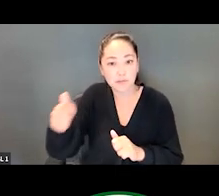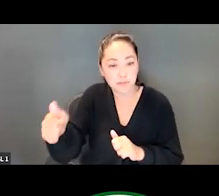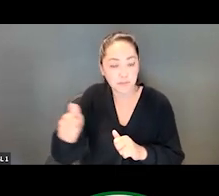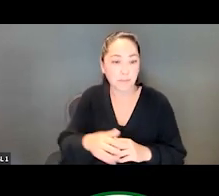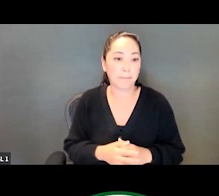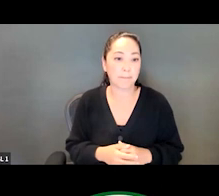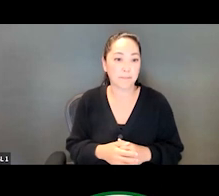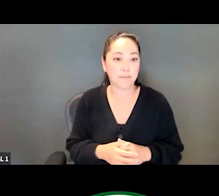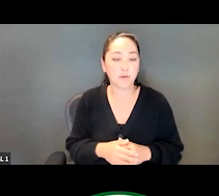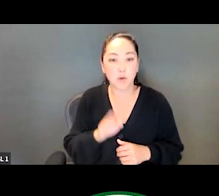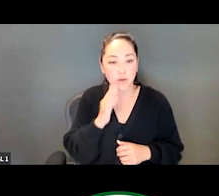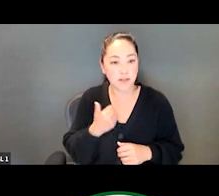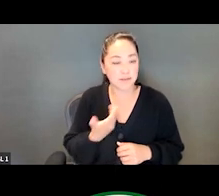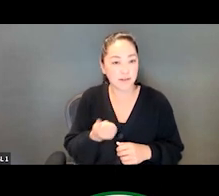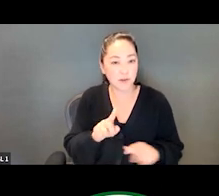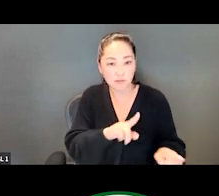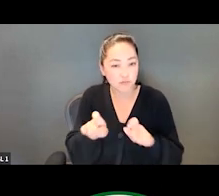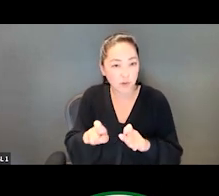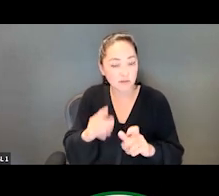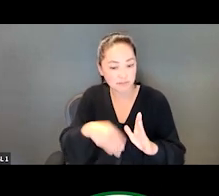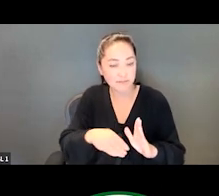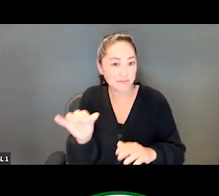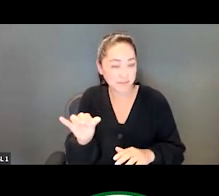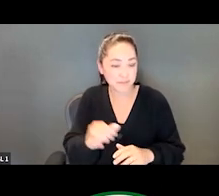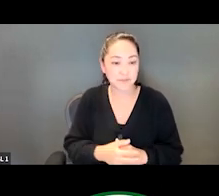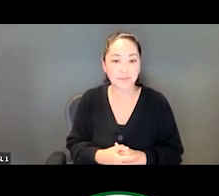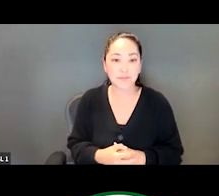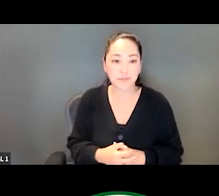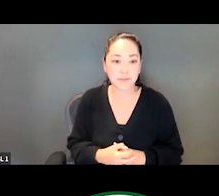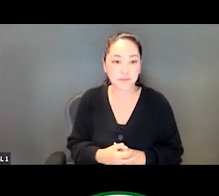A series of questionnaires will also be completed.